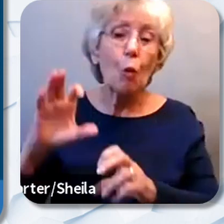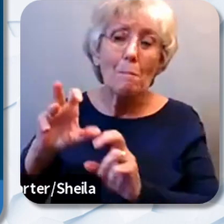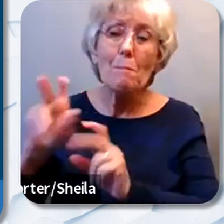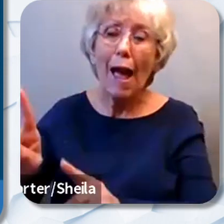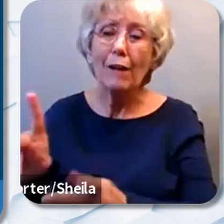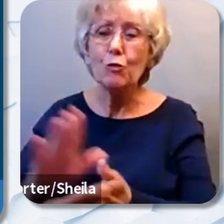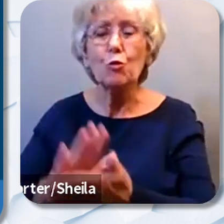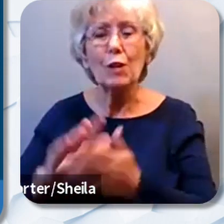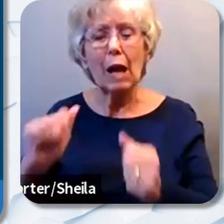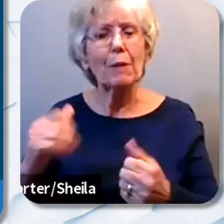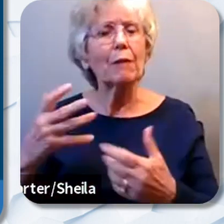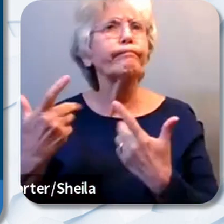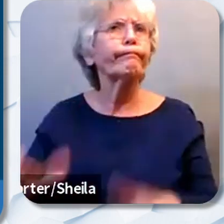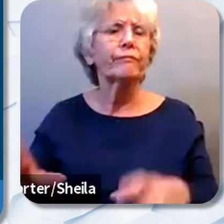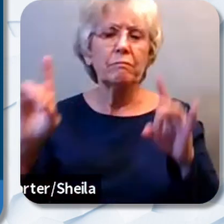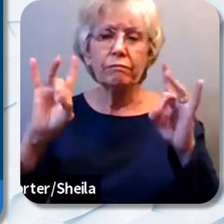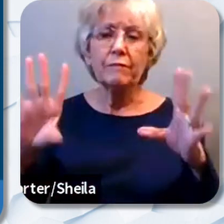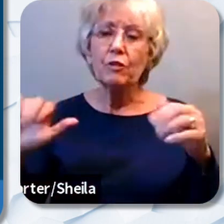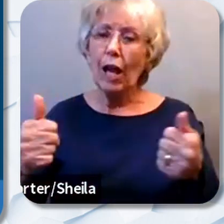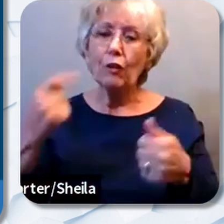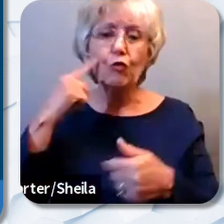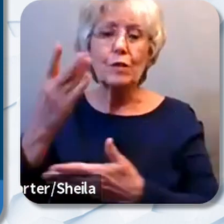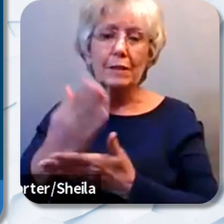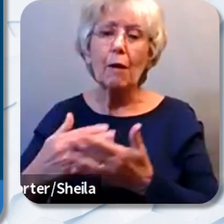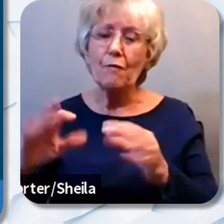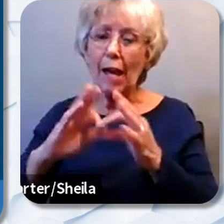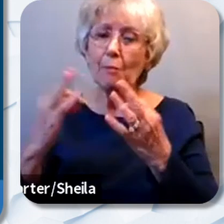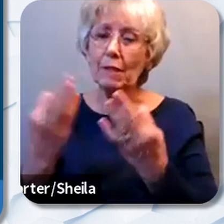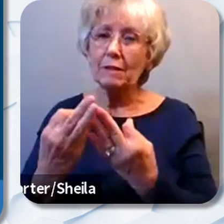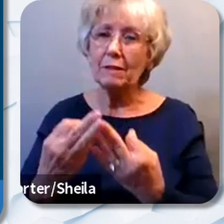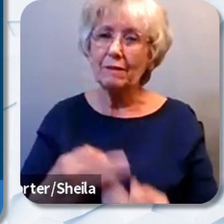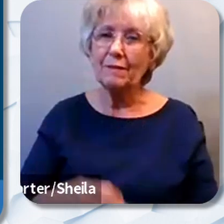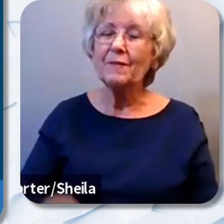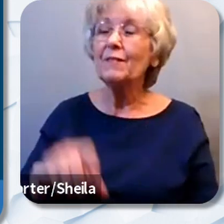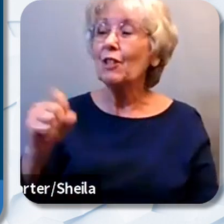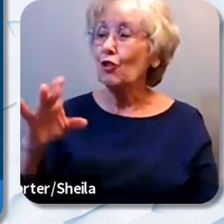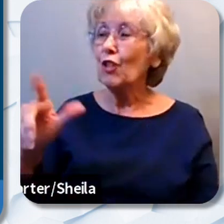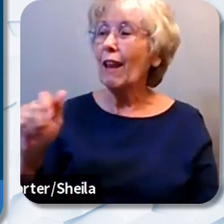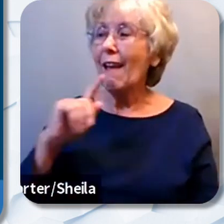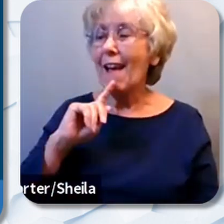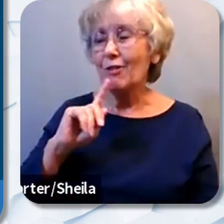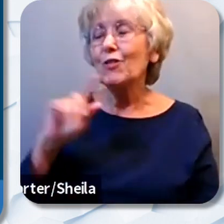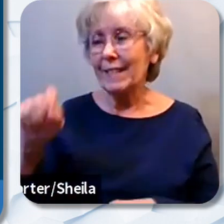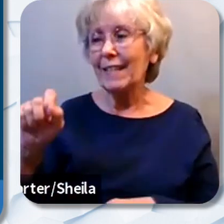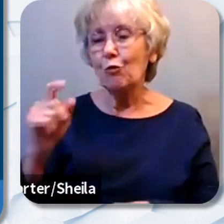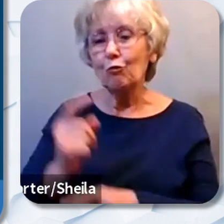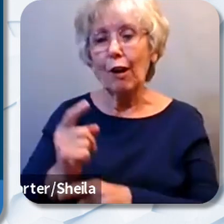huge challenge for some families. Sheila Self: Absolutely, absolutely. So our last question.